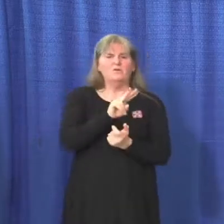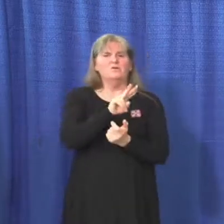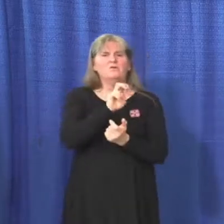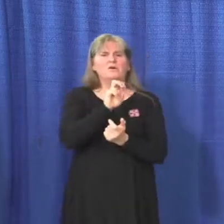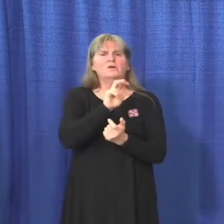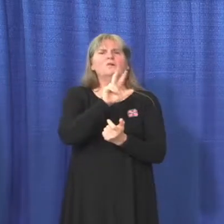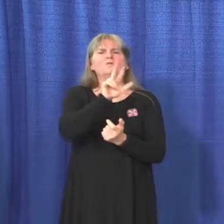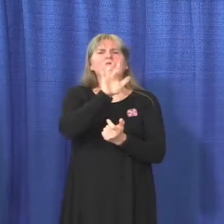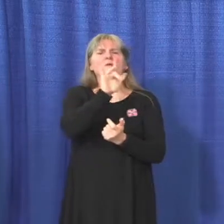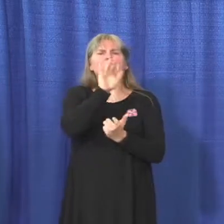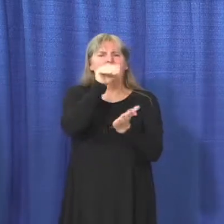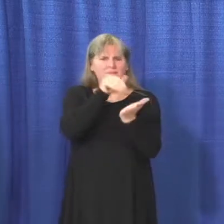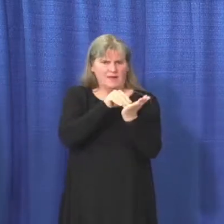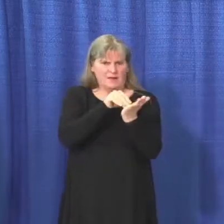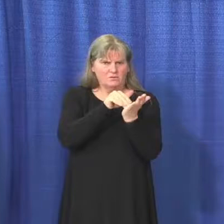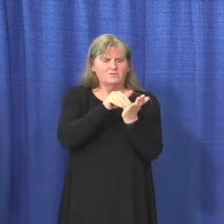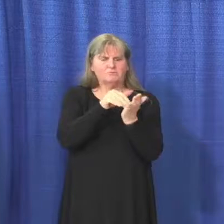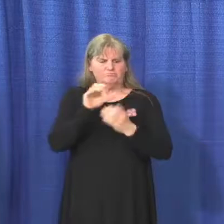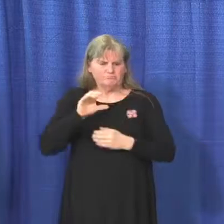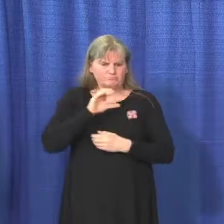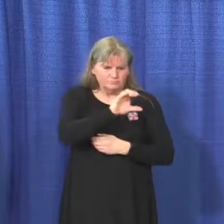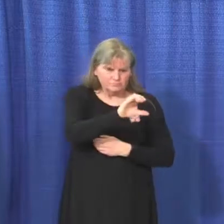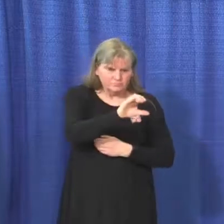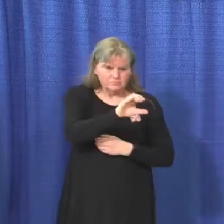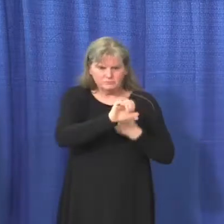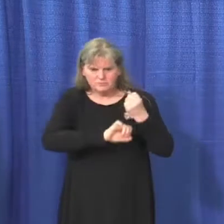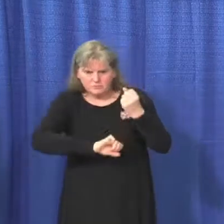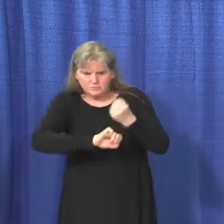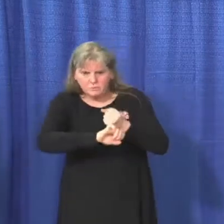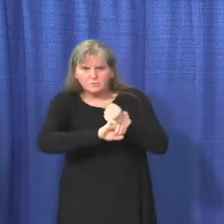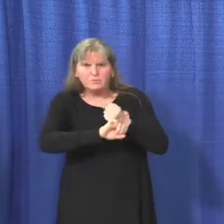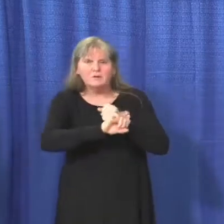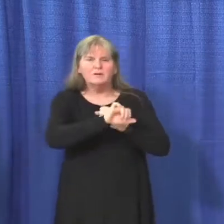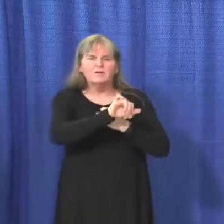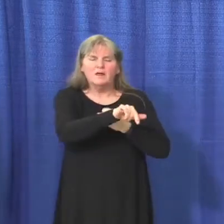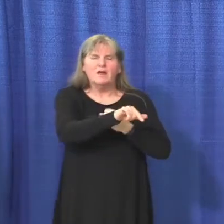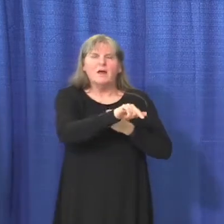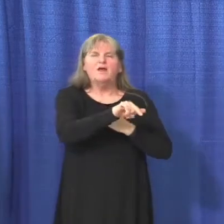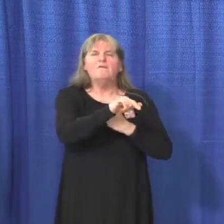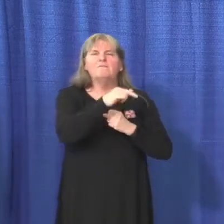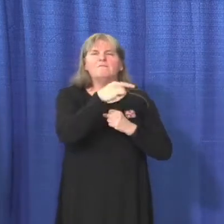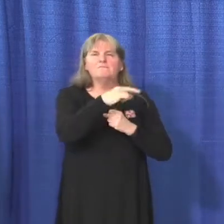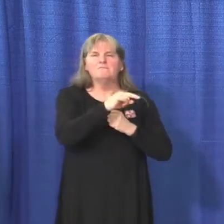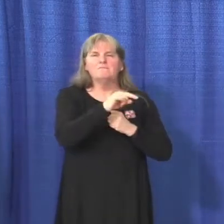the industry including support for the adoption of the standardized safe travel